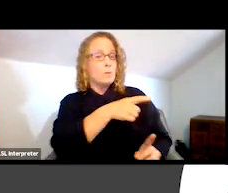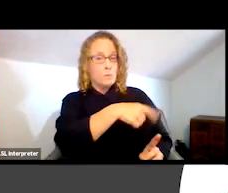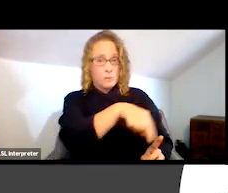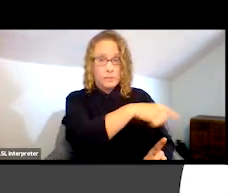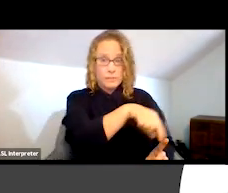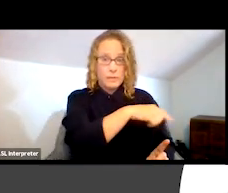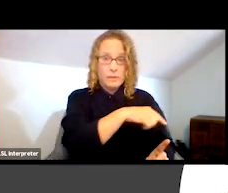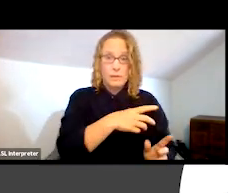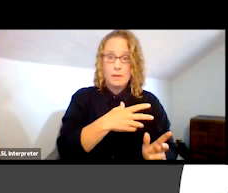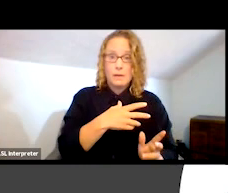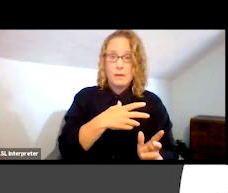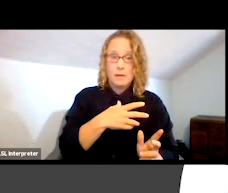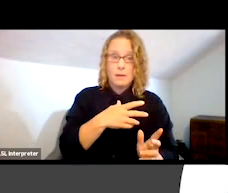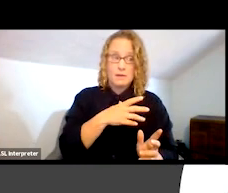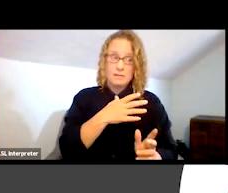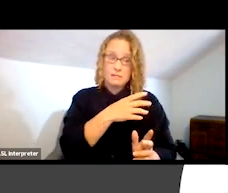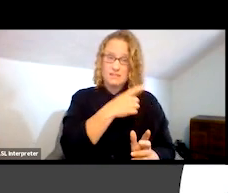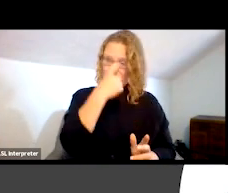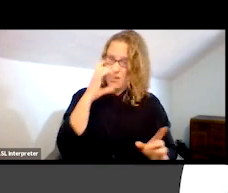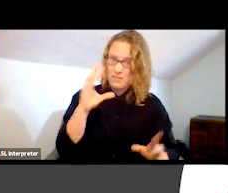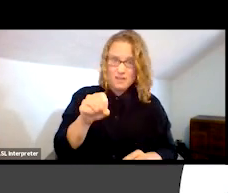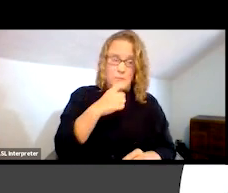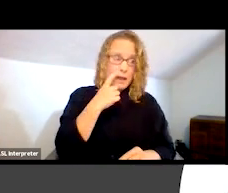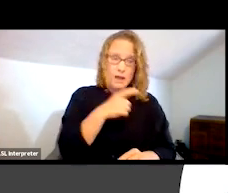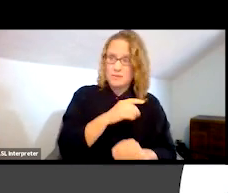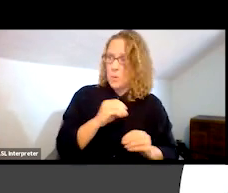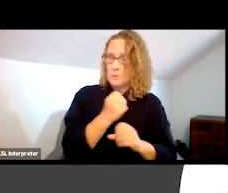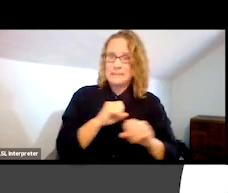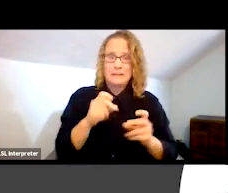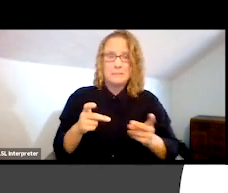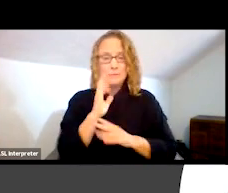So a lot of the individuals have a lot of concerns